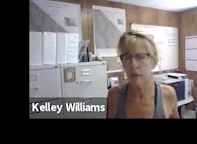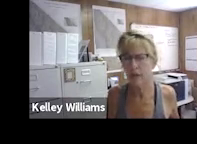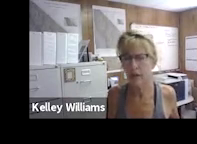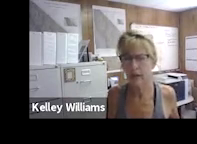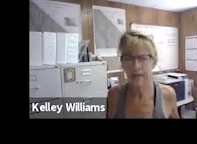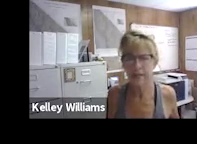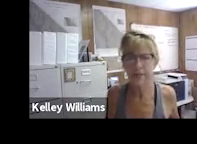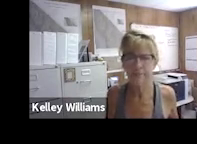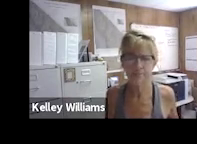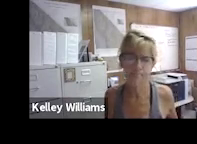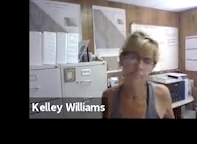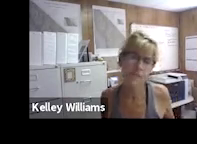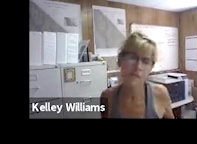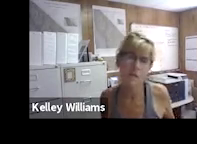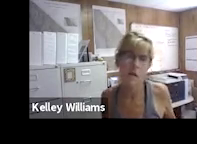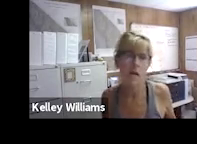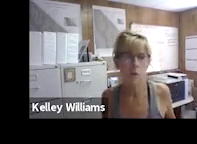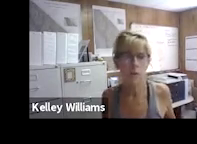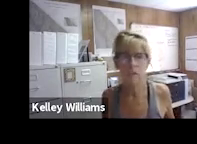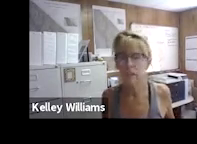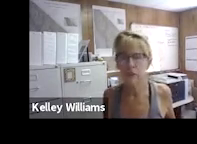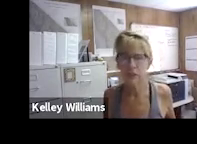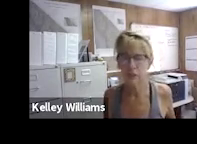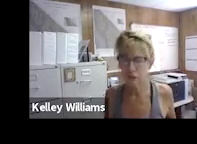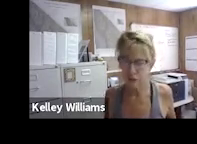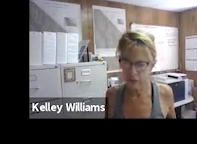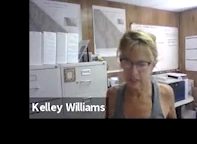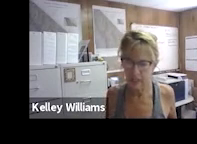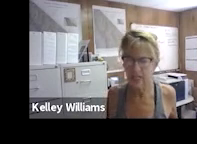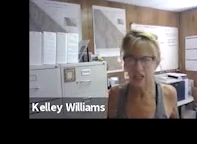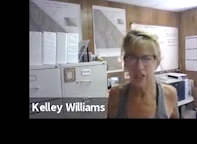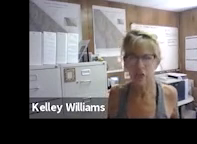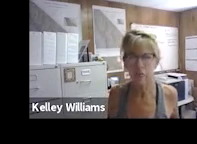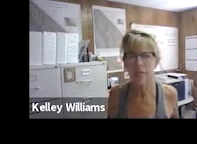Kelley Williams: But again it's just a reality check that it can happen anytime anywhere and.